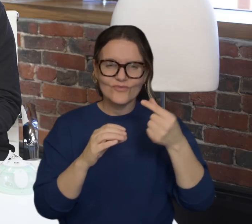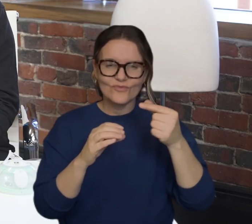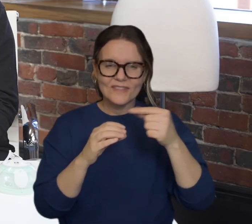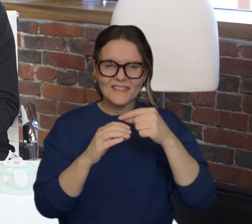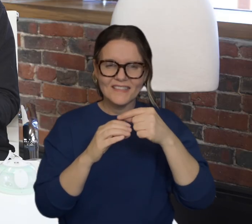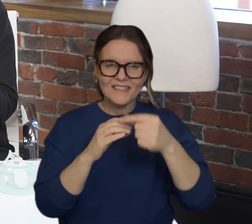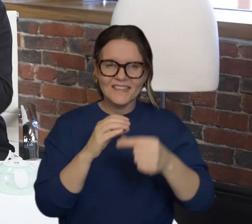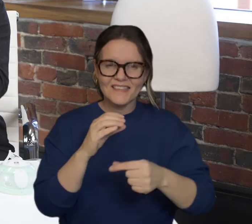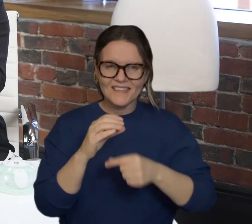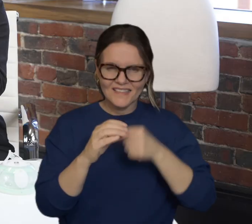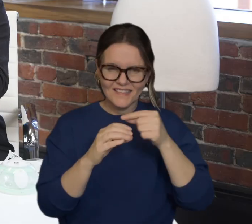don't forget the